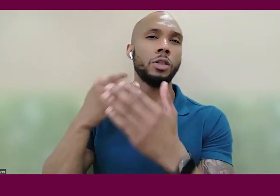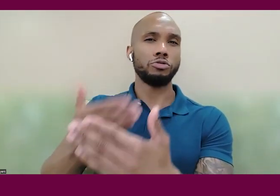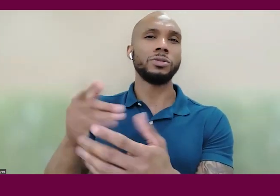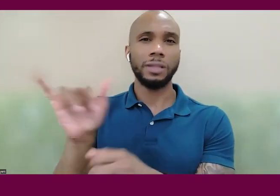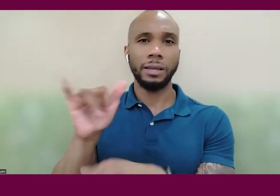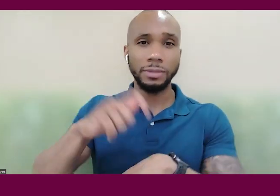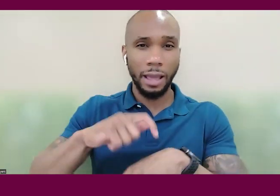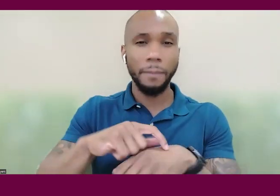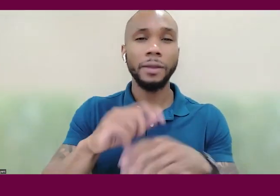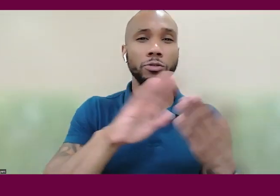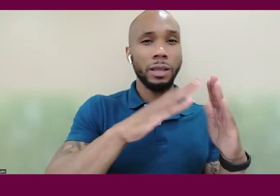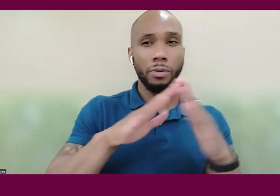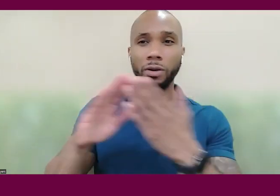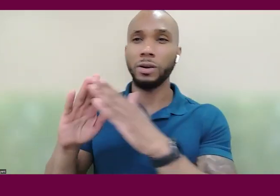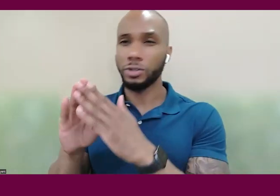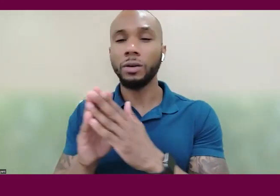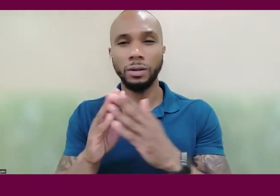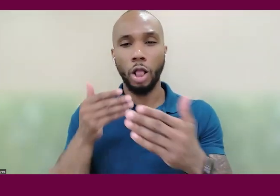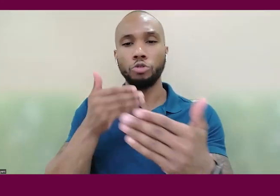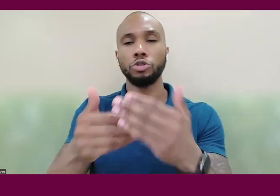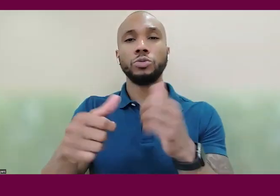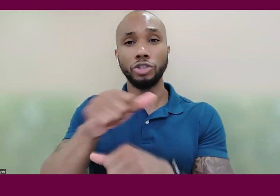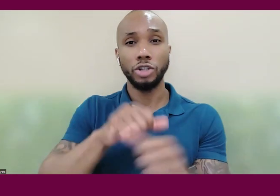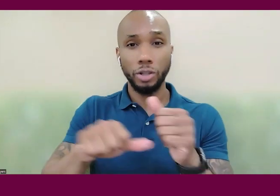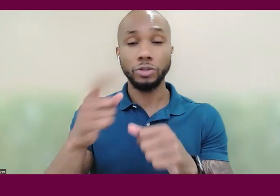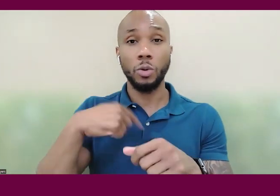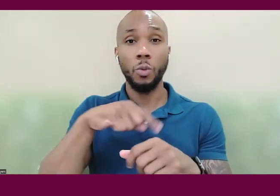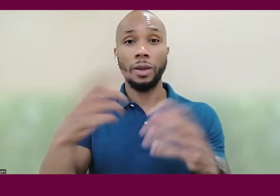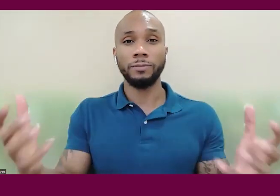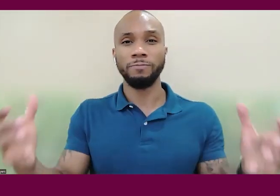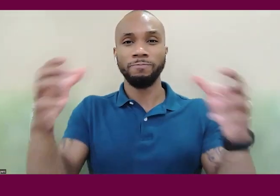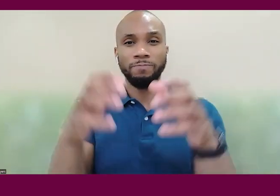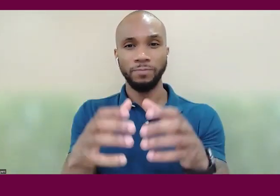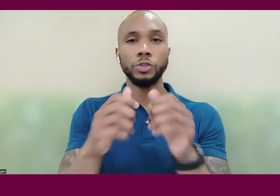neighborhoods are right next to each other and we came together.